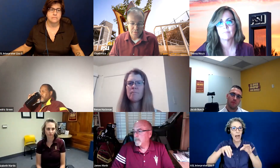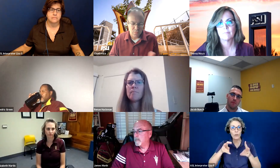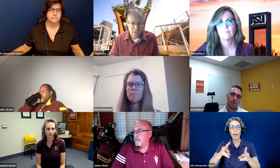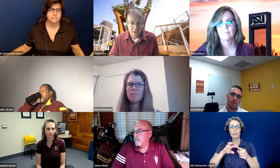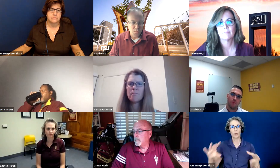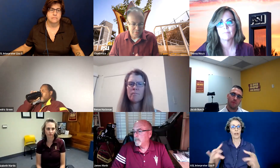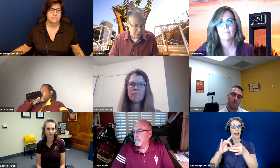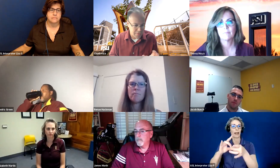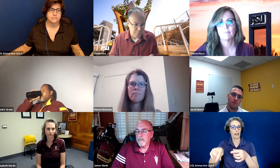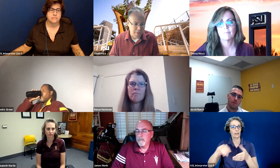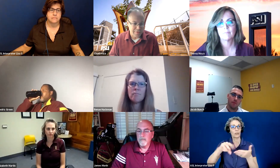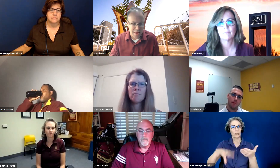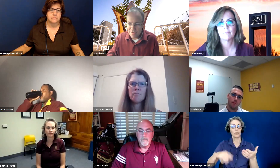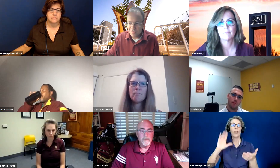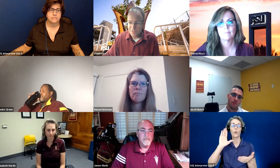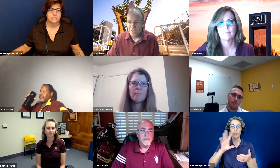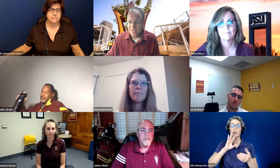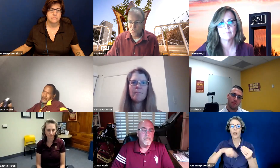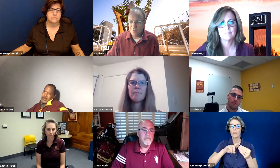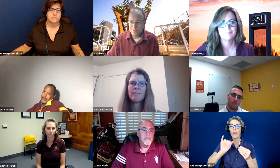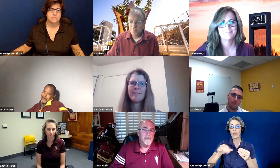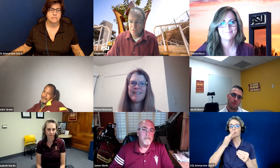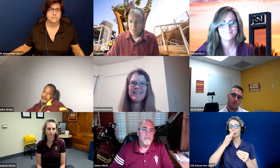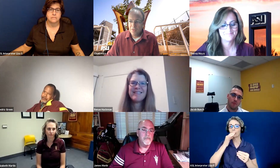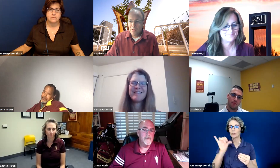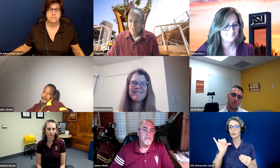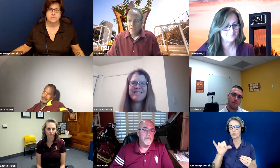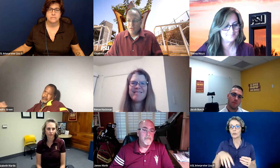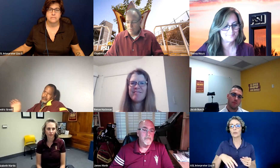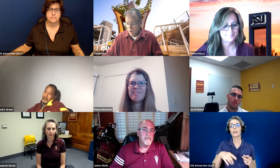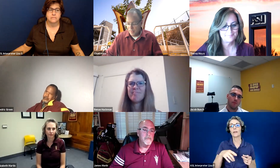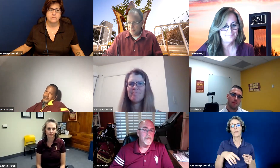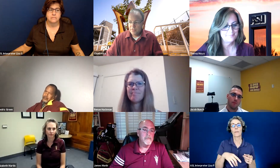And we'll talk a little bit about that here in a little bit as well. All right.